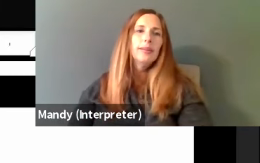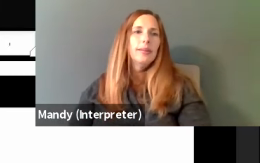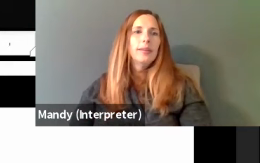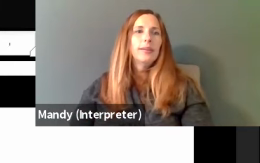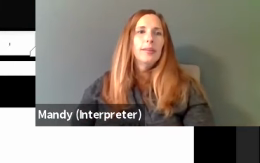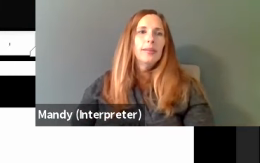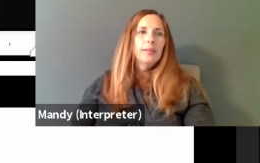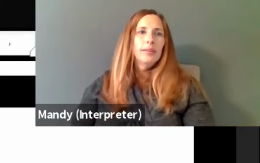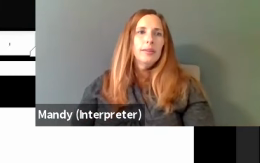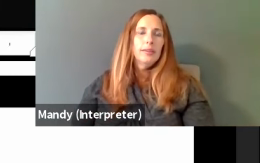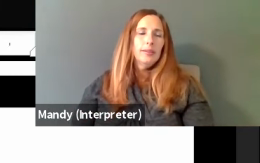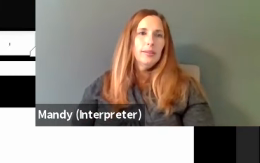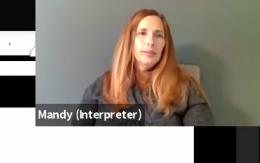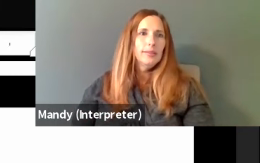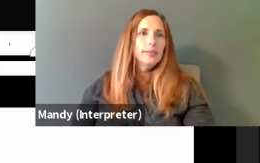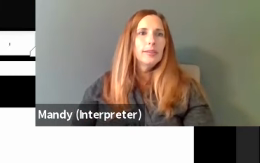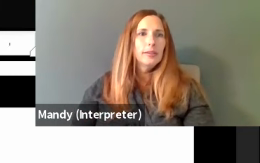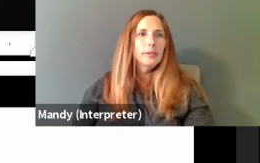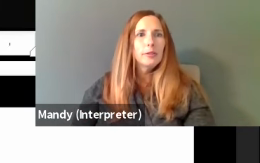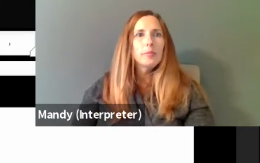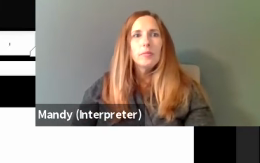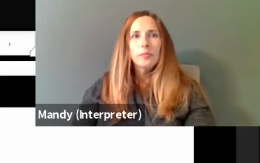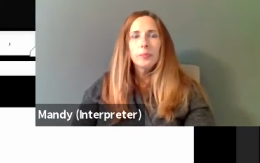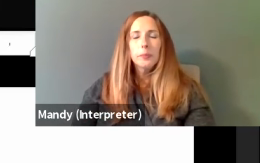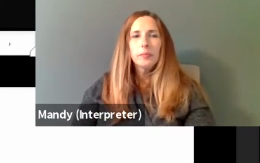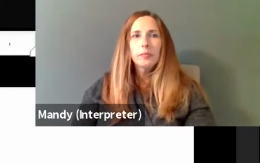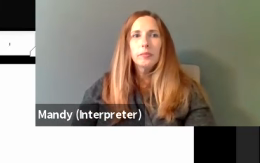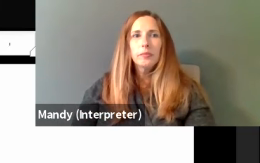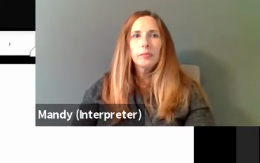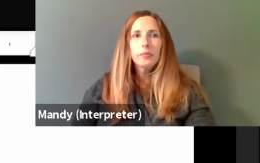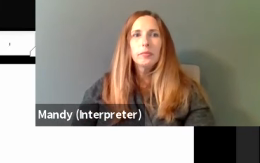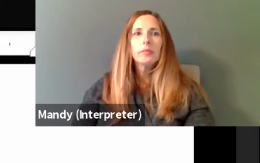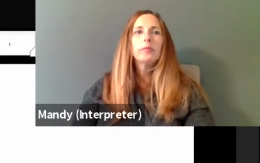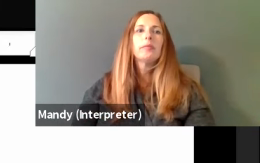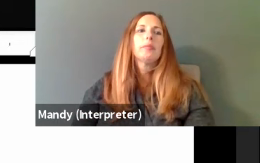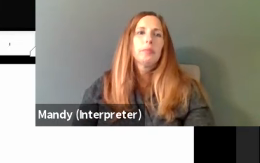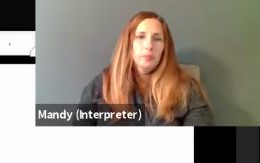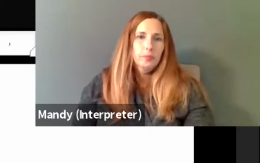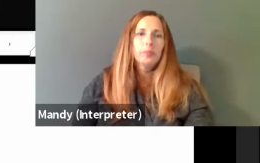All right. So vital documents and translation is a big part